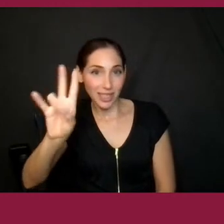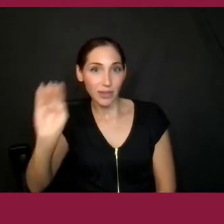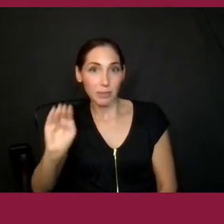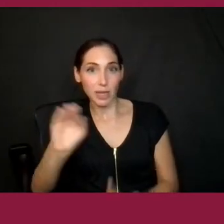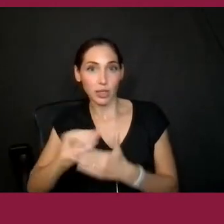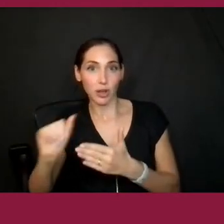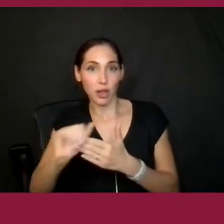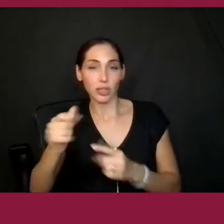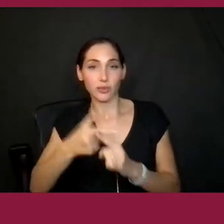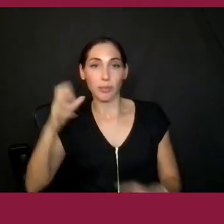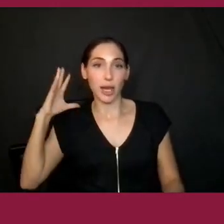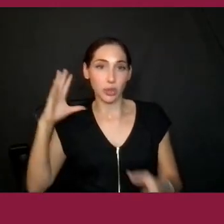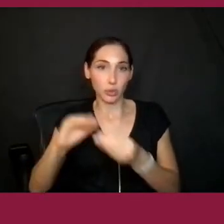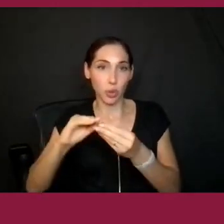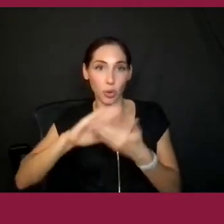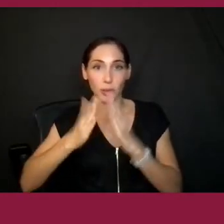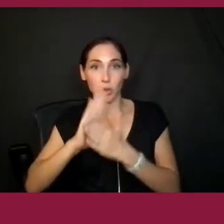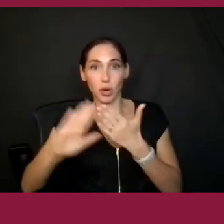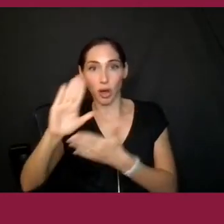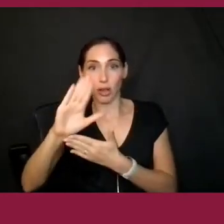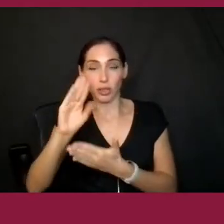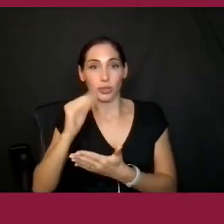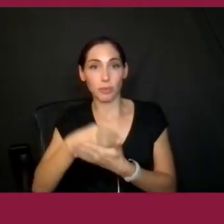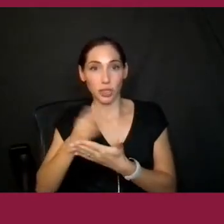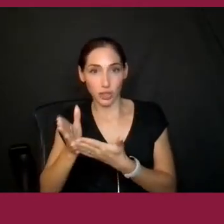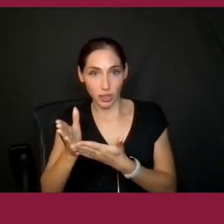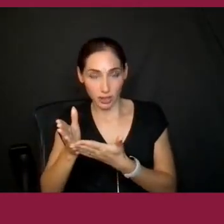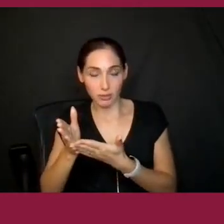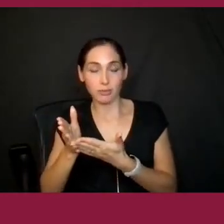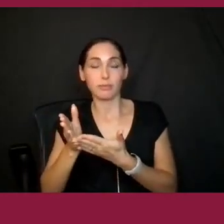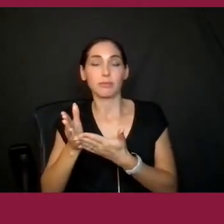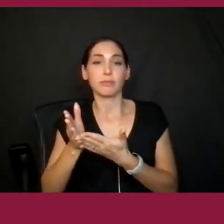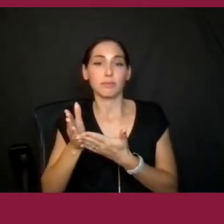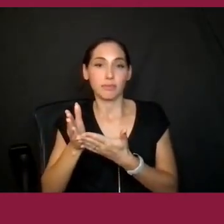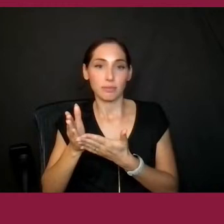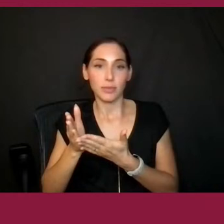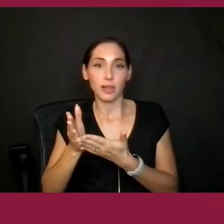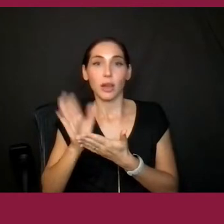total community college budget, your payment was deferred from